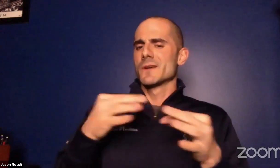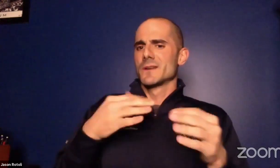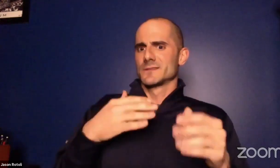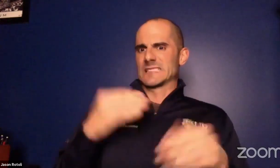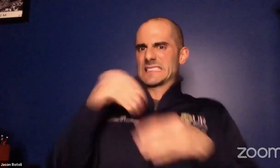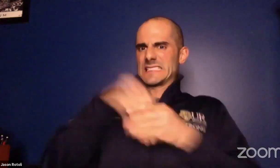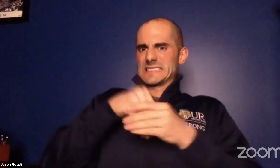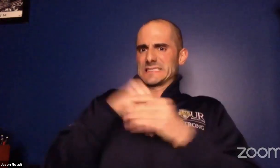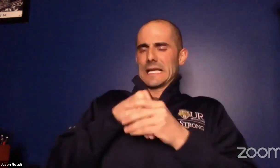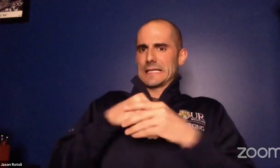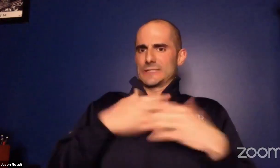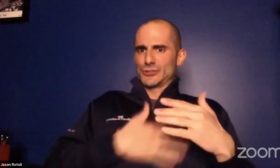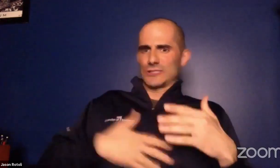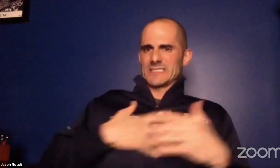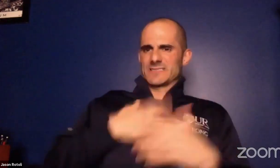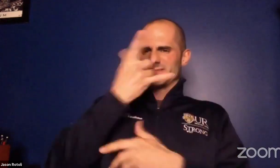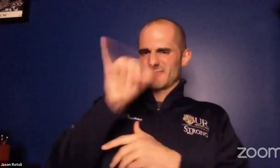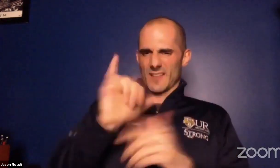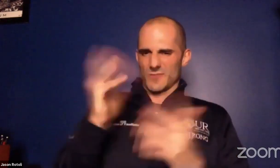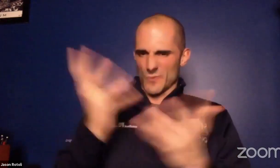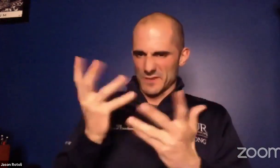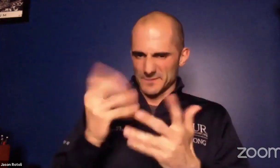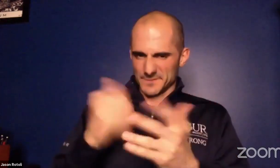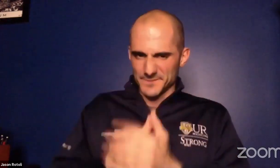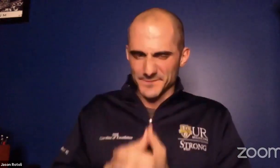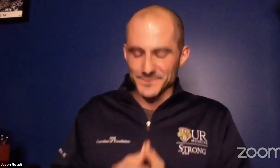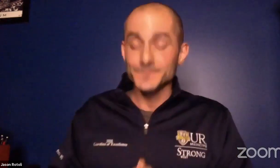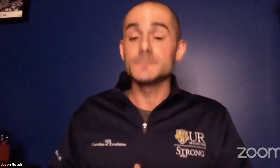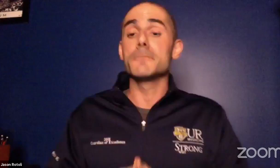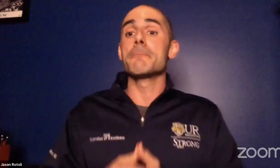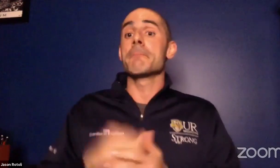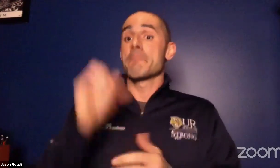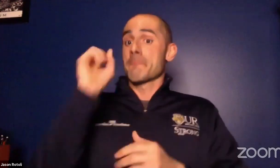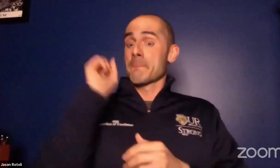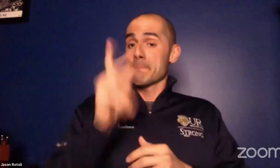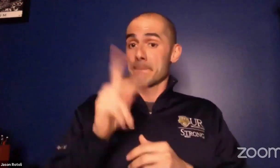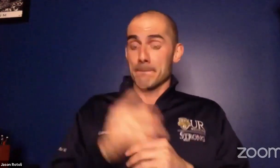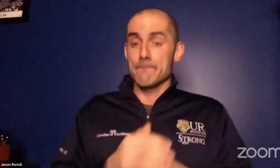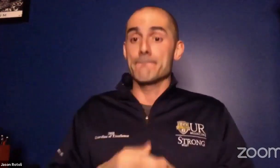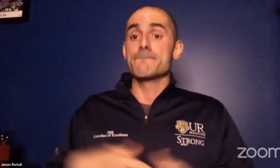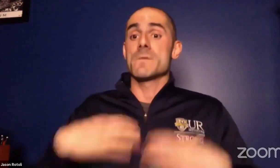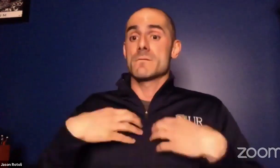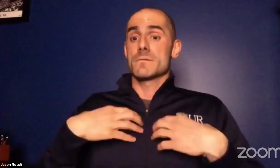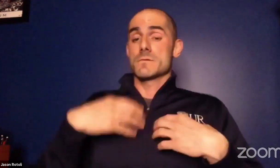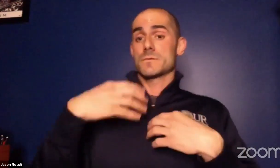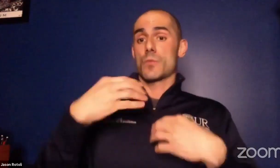has any questions right now. So let's talk about some common examples of emergencies.